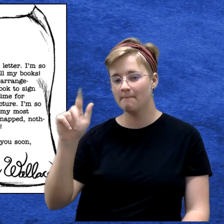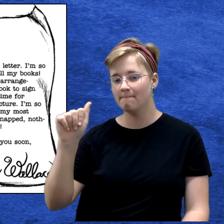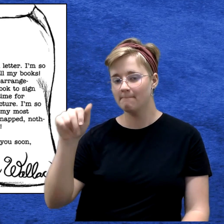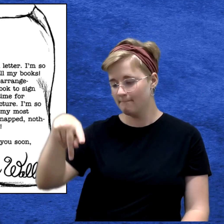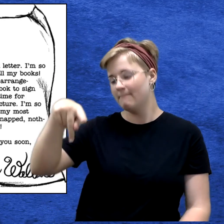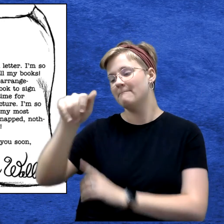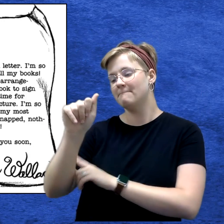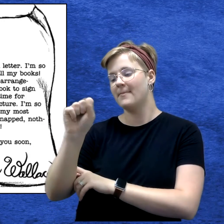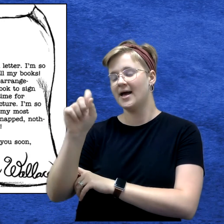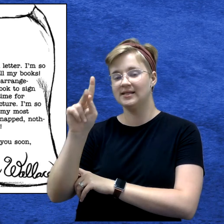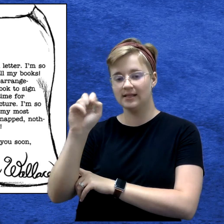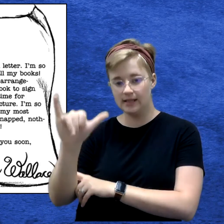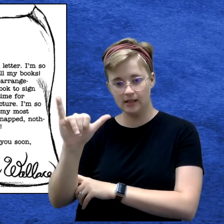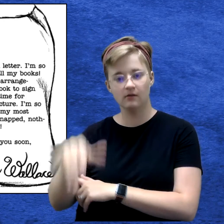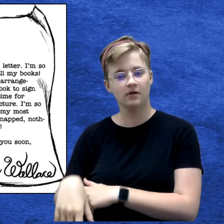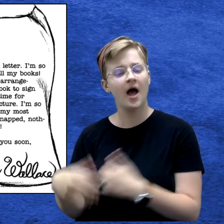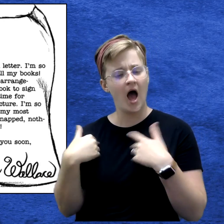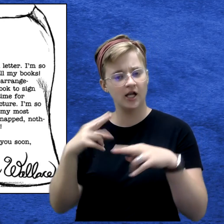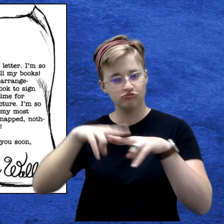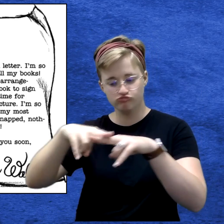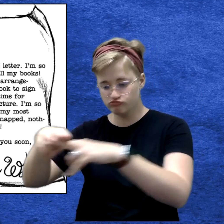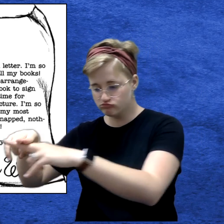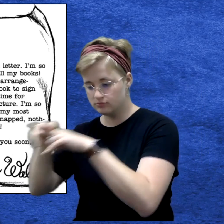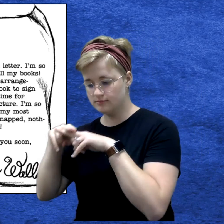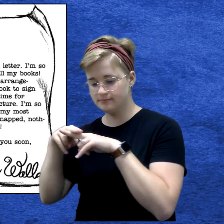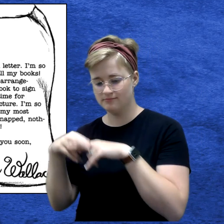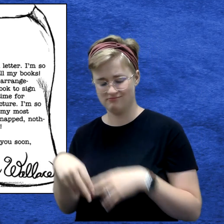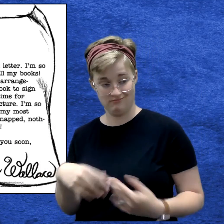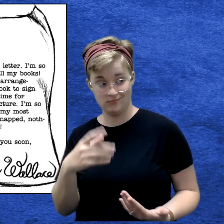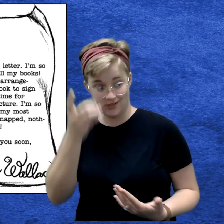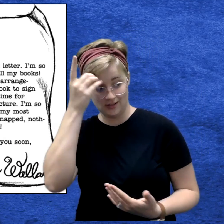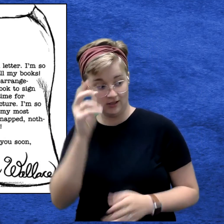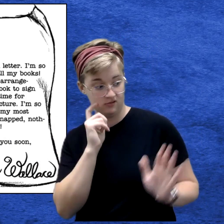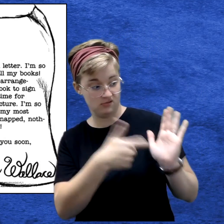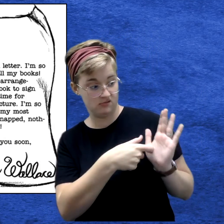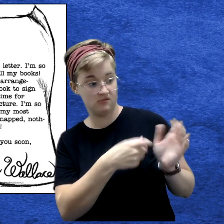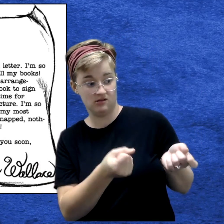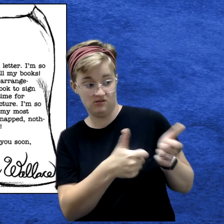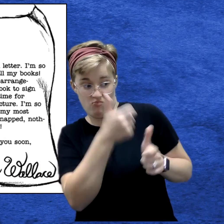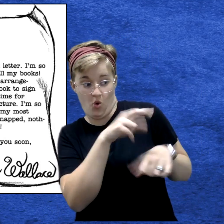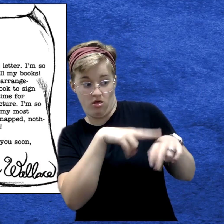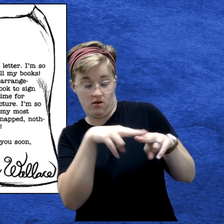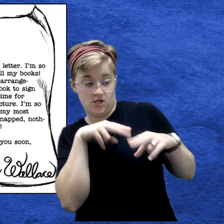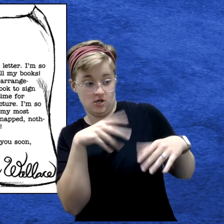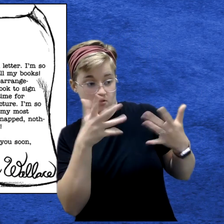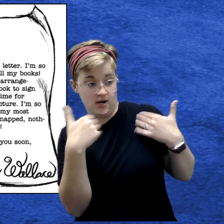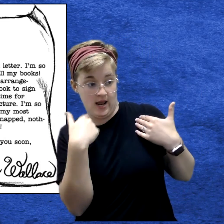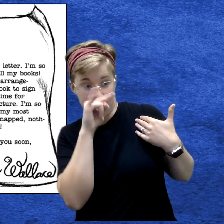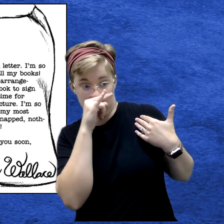Dink noticed that most of them were already taken. Dink saw Mr. Paskey sitting behind a table.